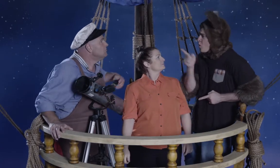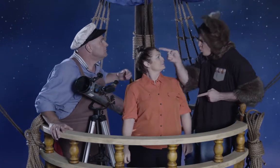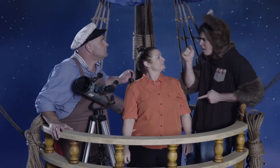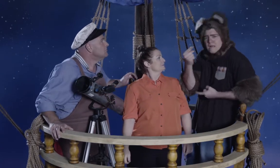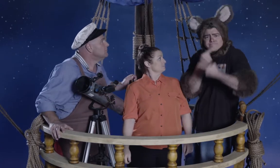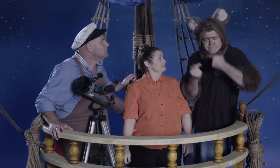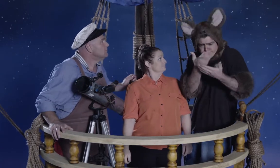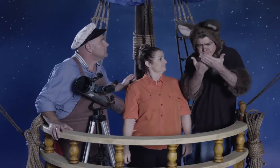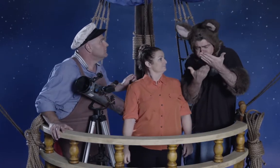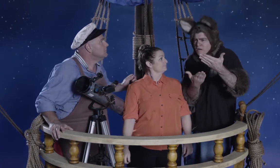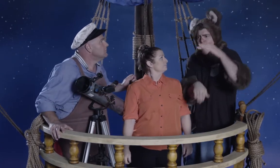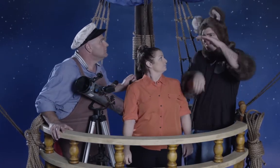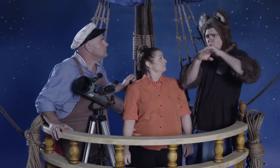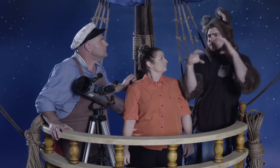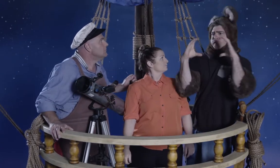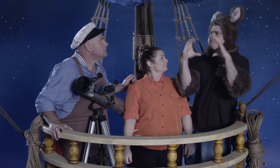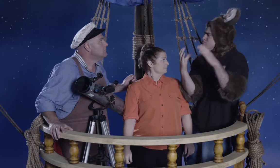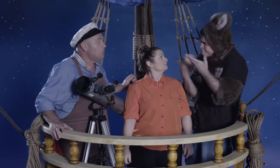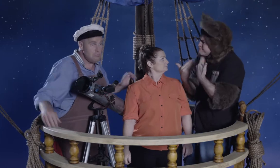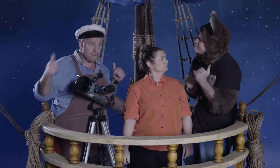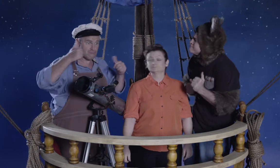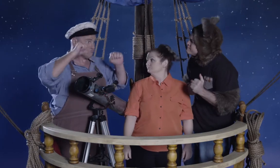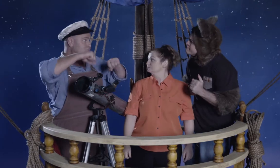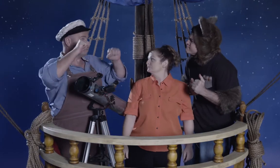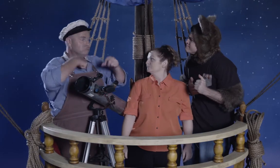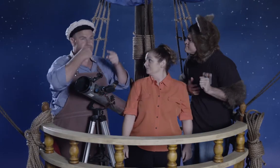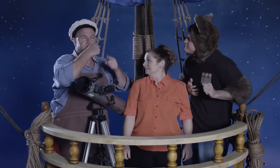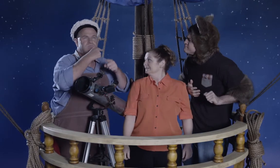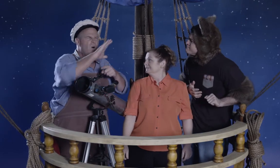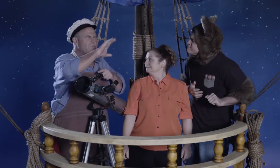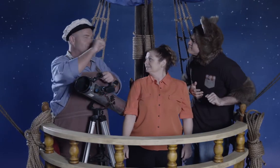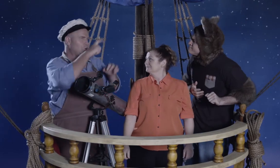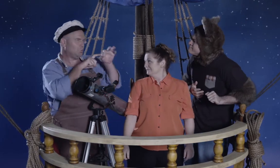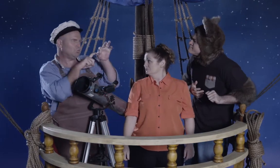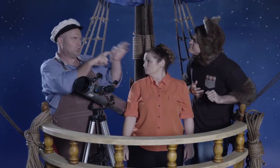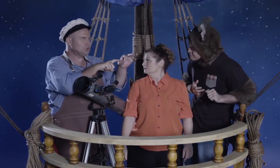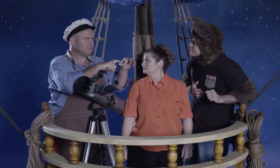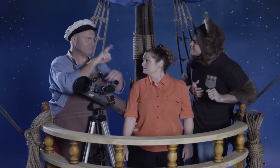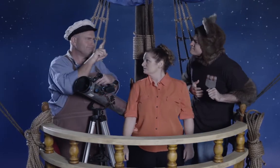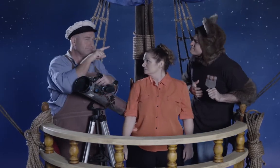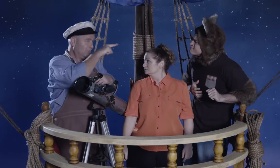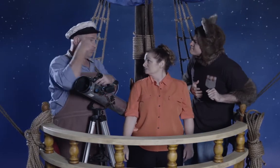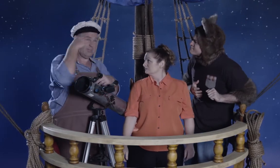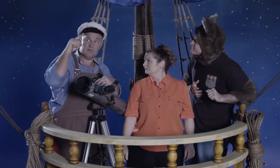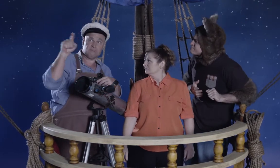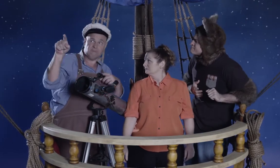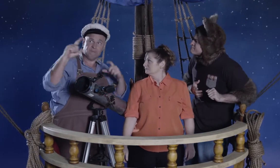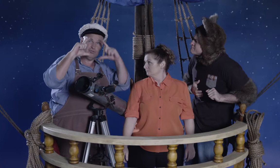Skip, Sally said that you'd be able to tell me about the full moon. OK, then. To start with, I have a question for you, Possum.